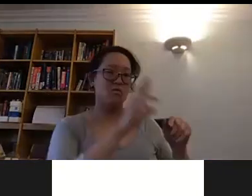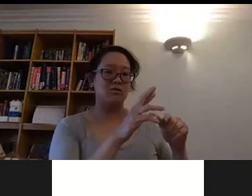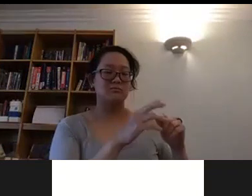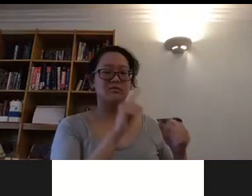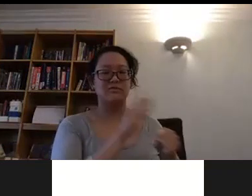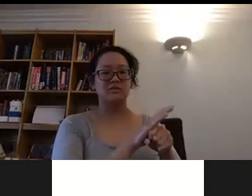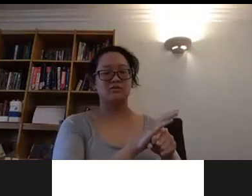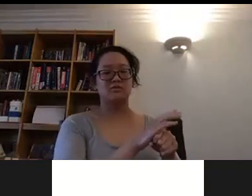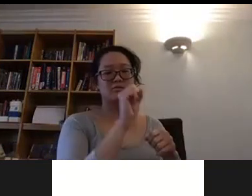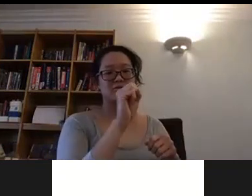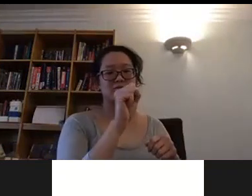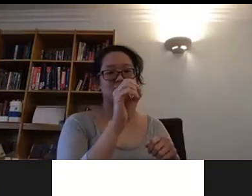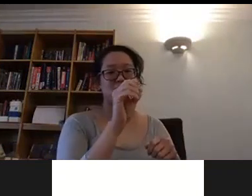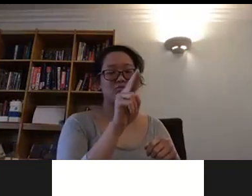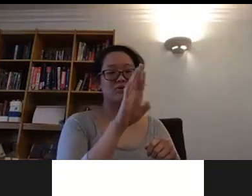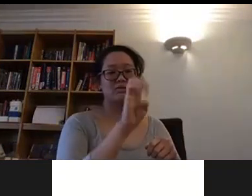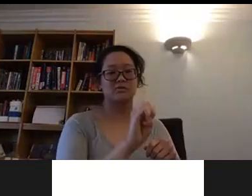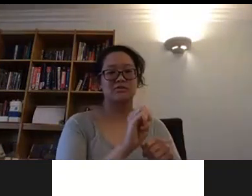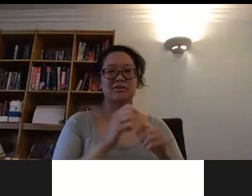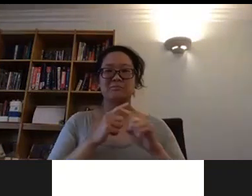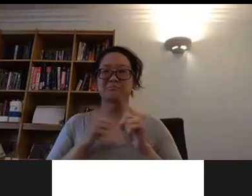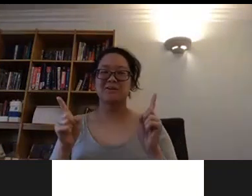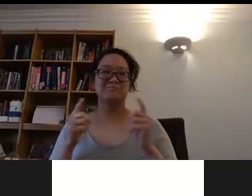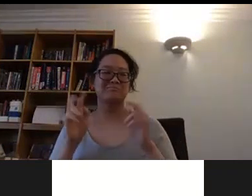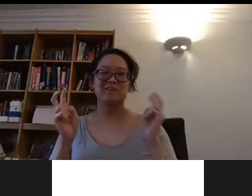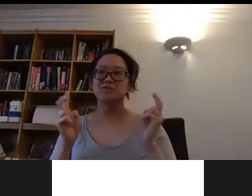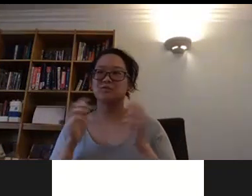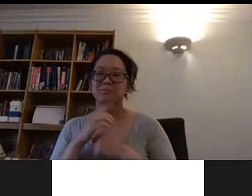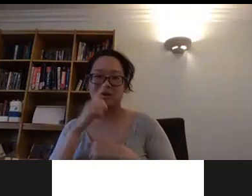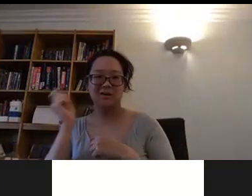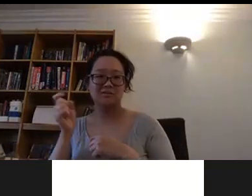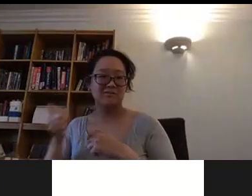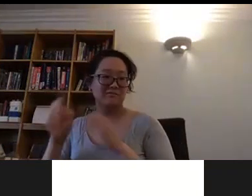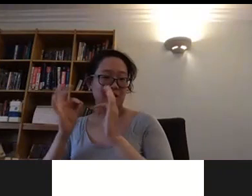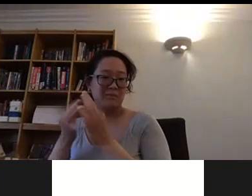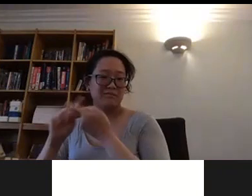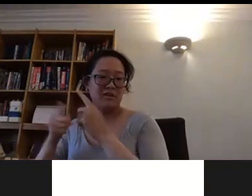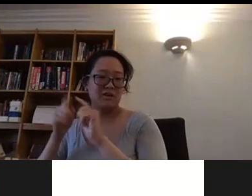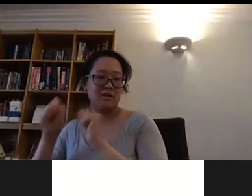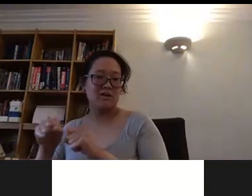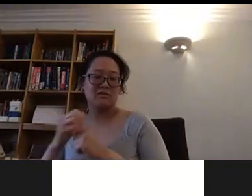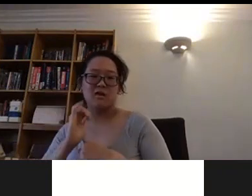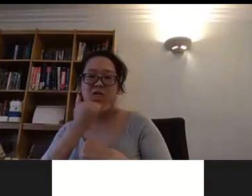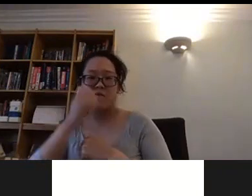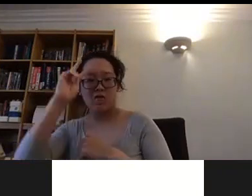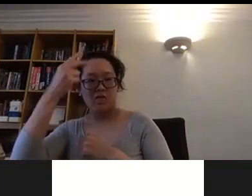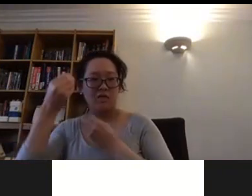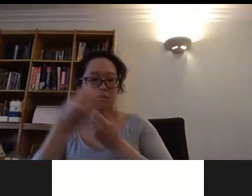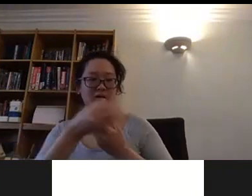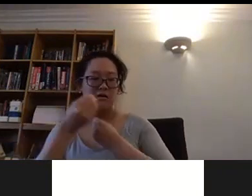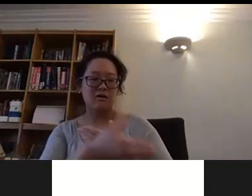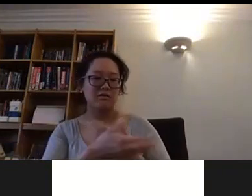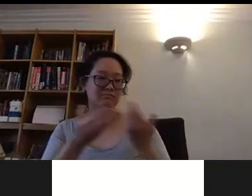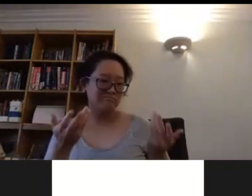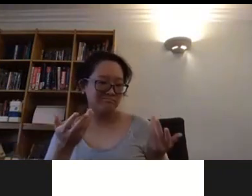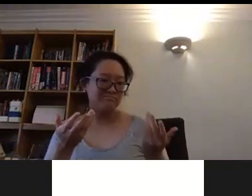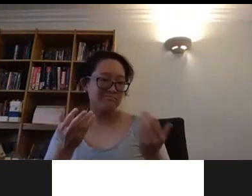it directly from the government, or -- that issue with family and friends can be passing